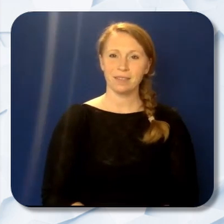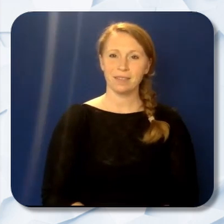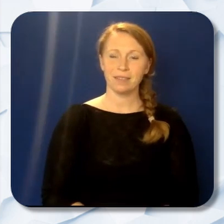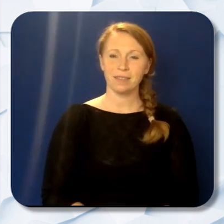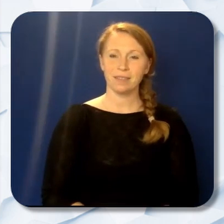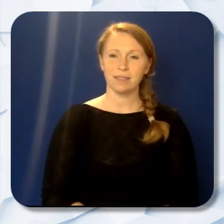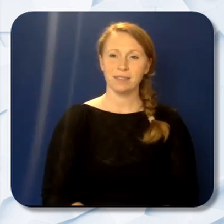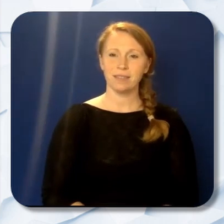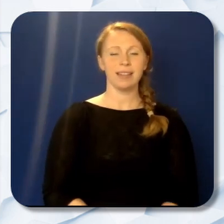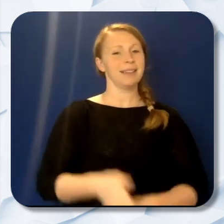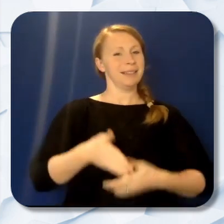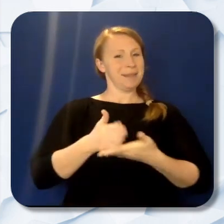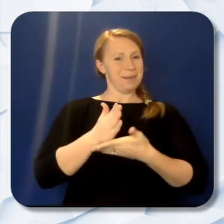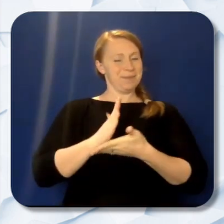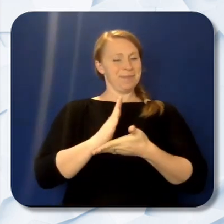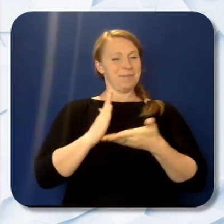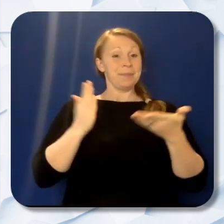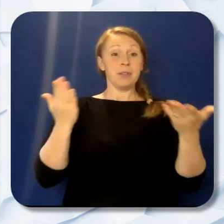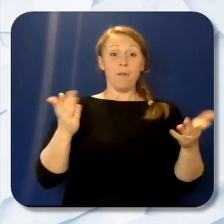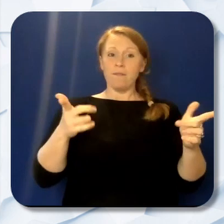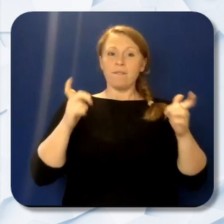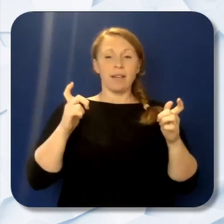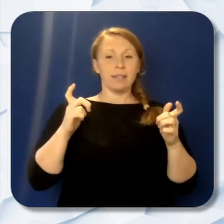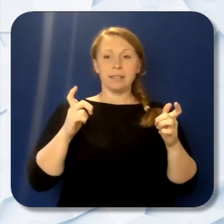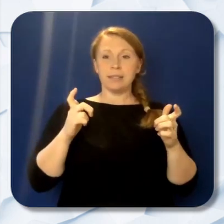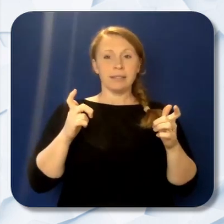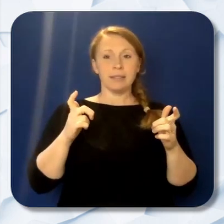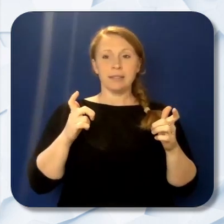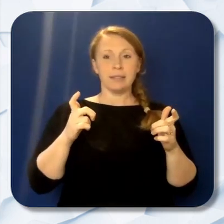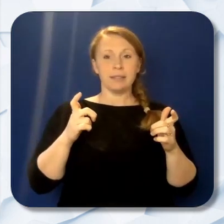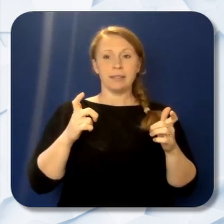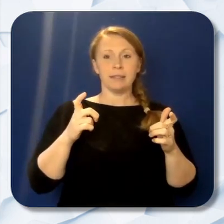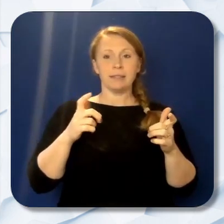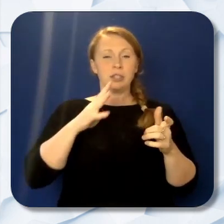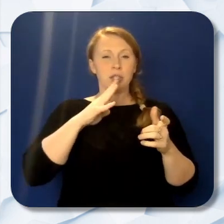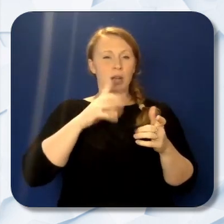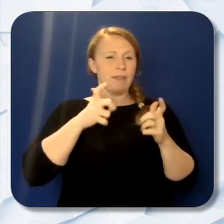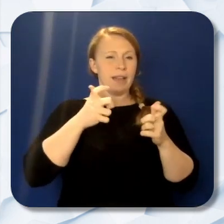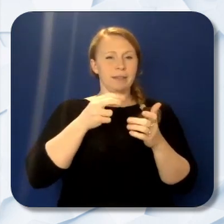All right. So, I just want to give a quick rundown versus nurses on how to implement a naloxone